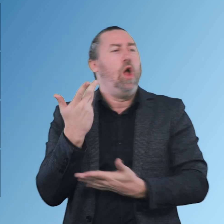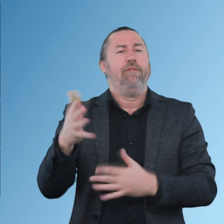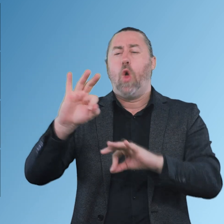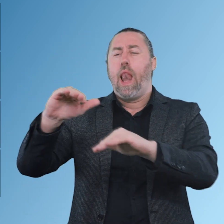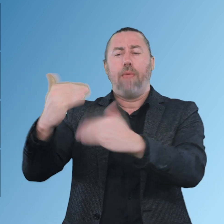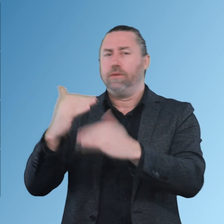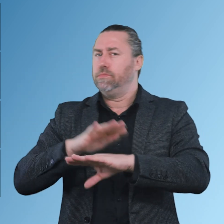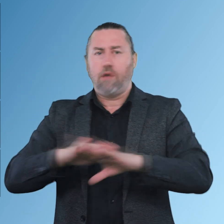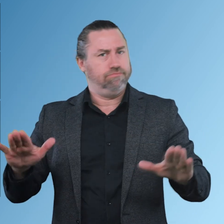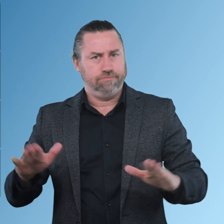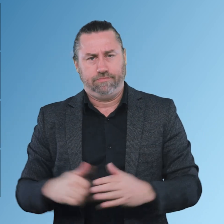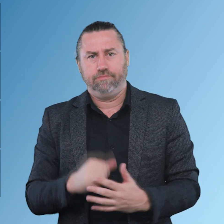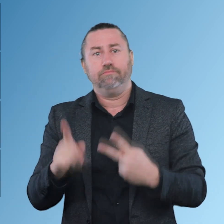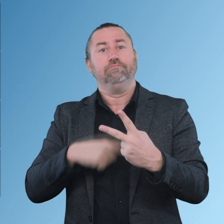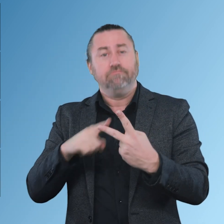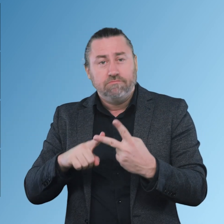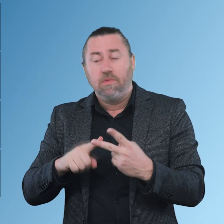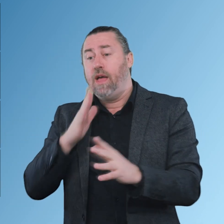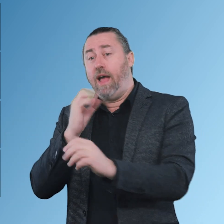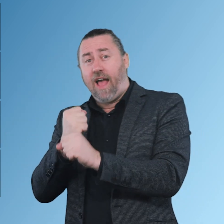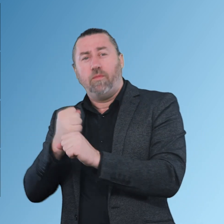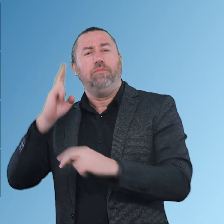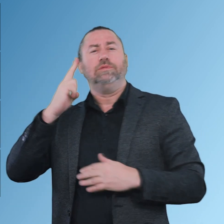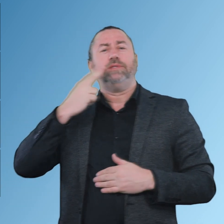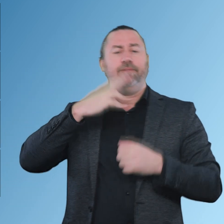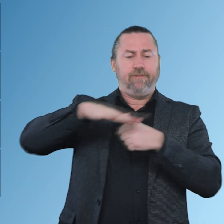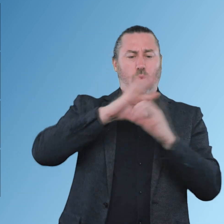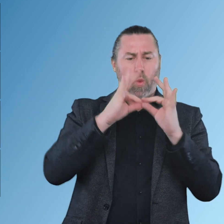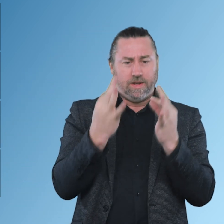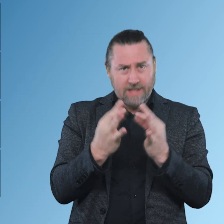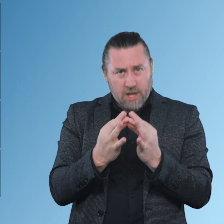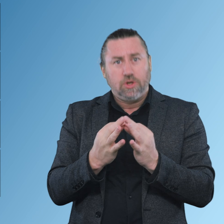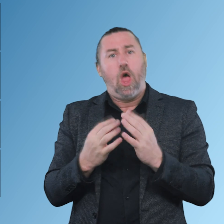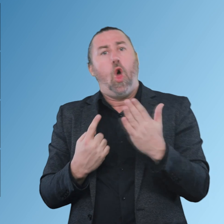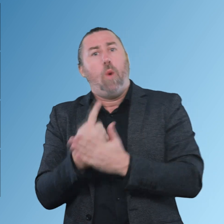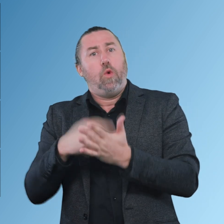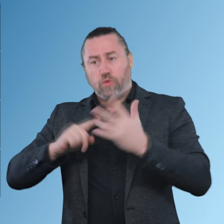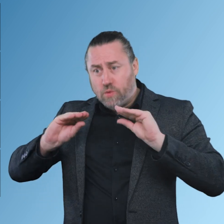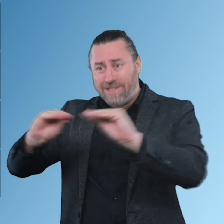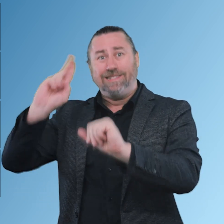That governments and Deaf sector stakeholders build health literacy in the Deaf community.